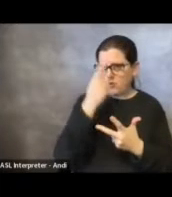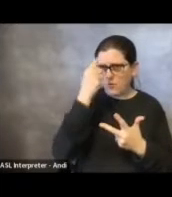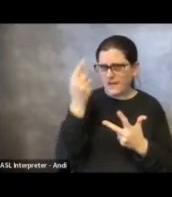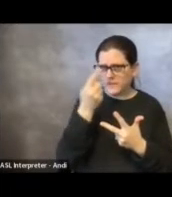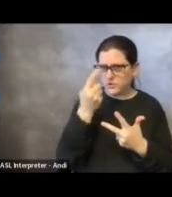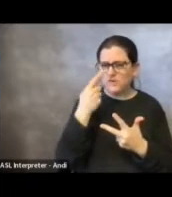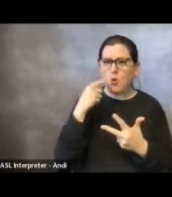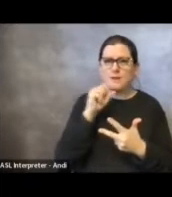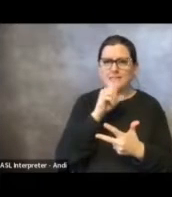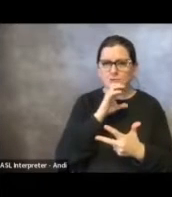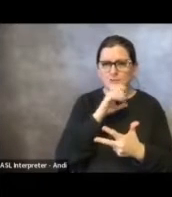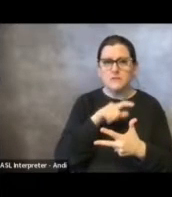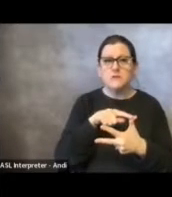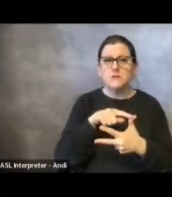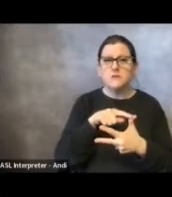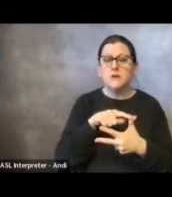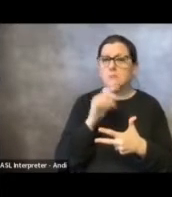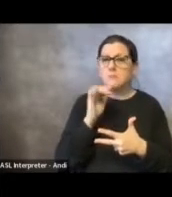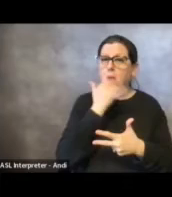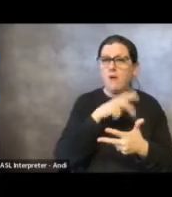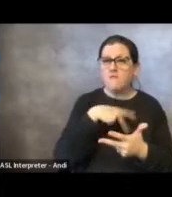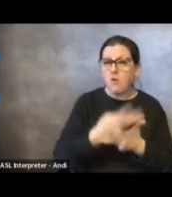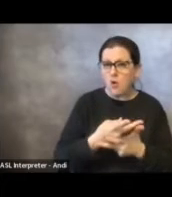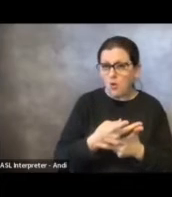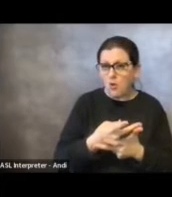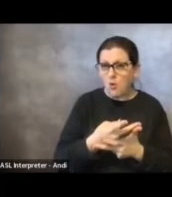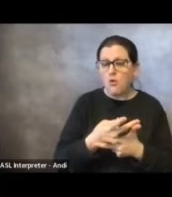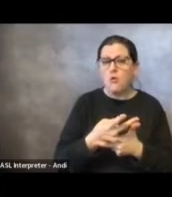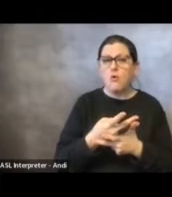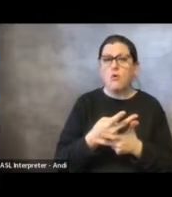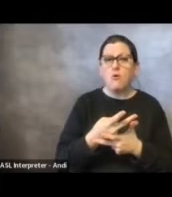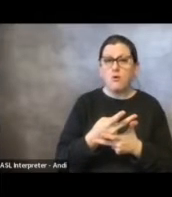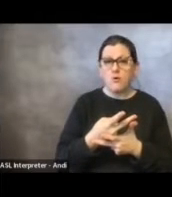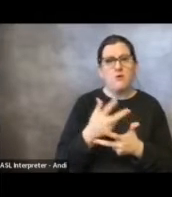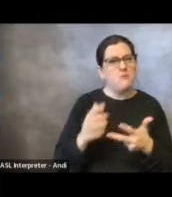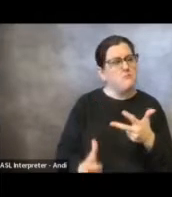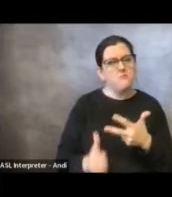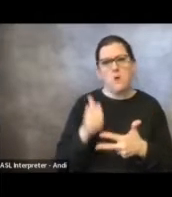see to the left accidental falls, which is the most the